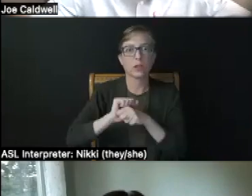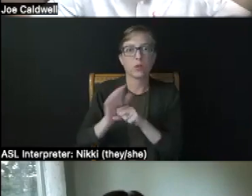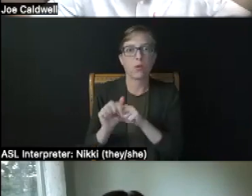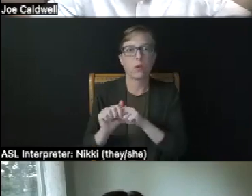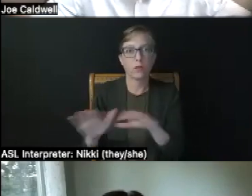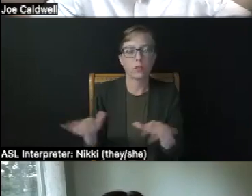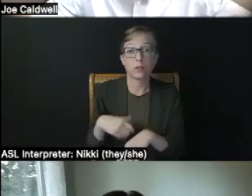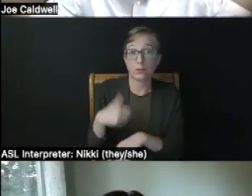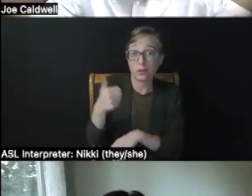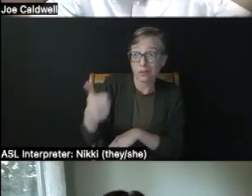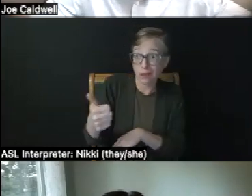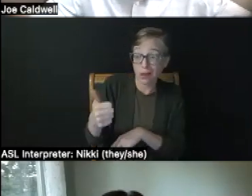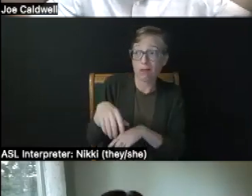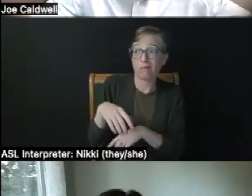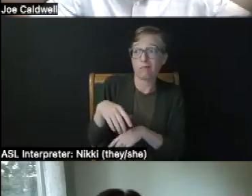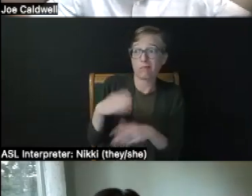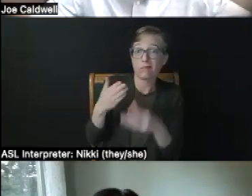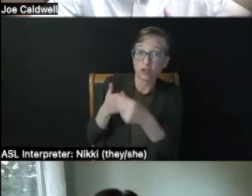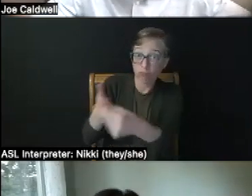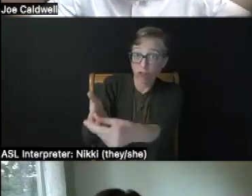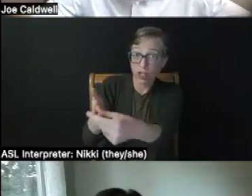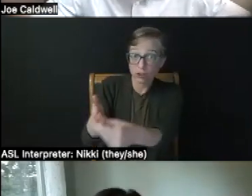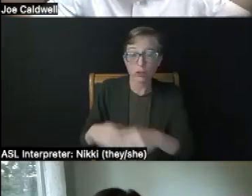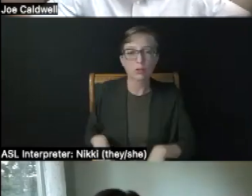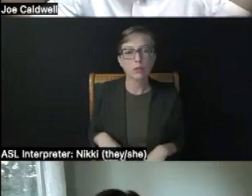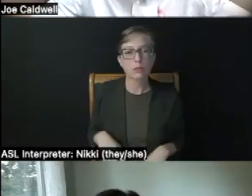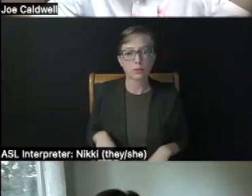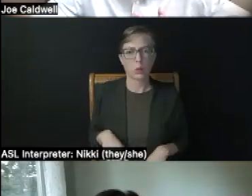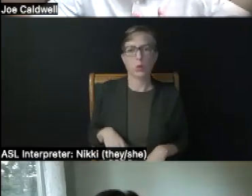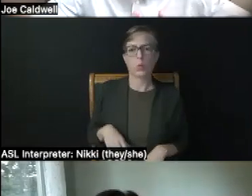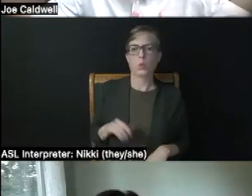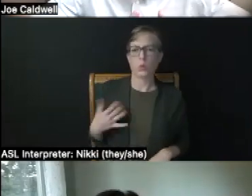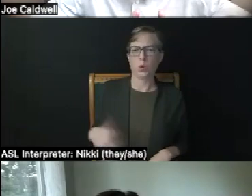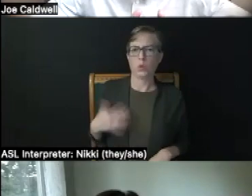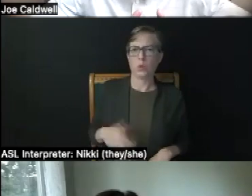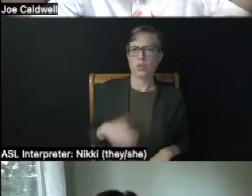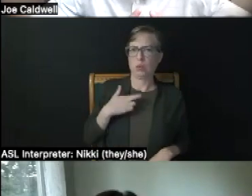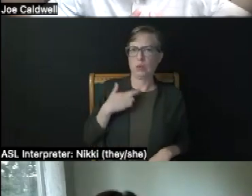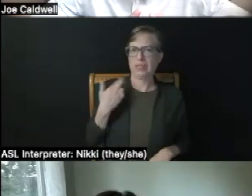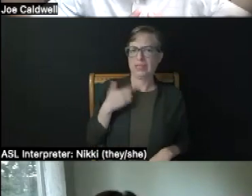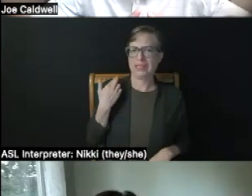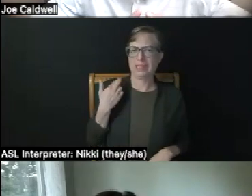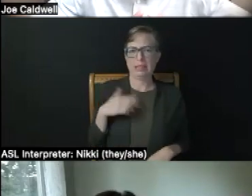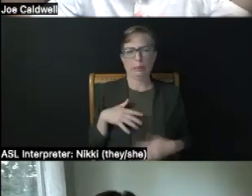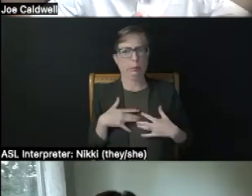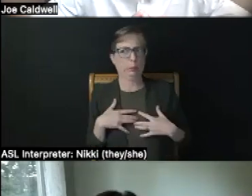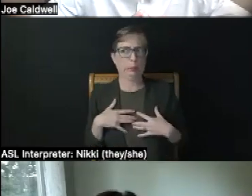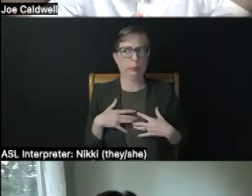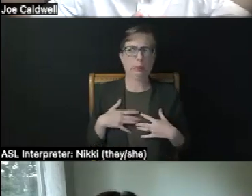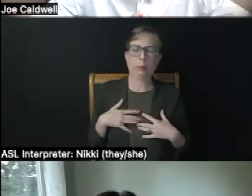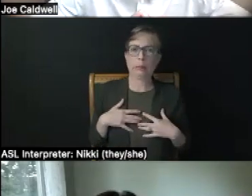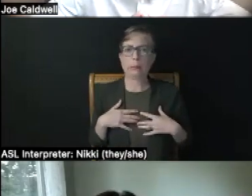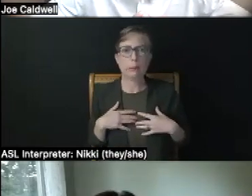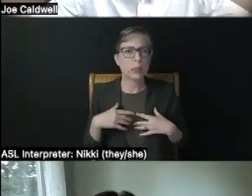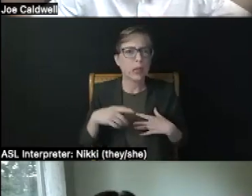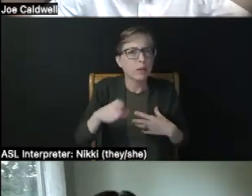People used to think that was the risky model. That was like you had to be careful about people self directing.